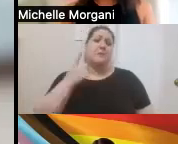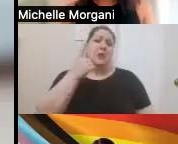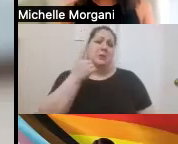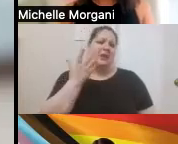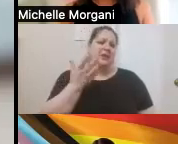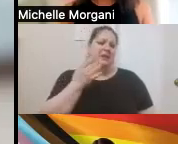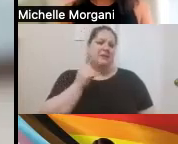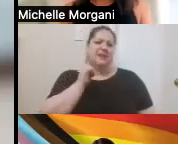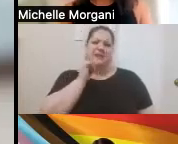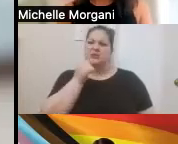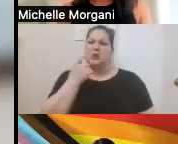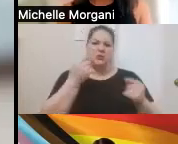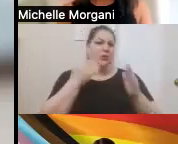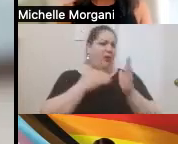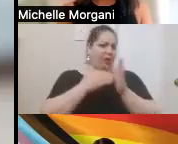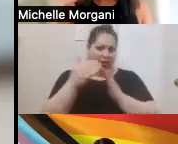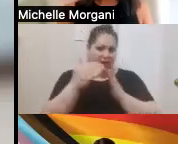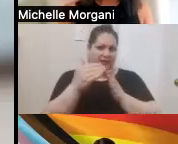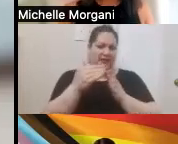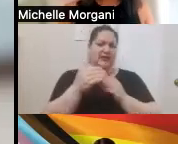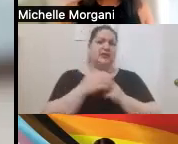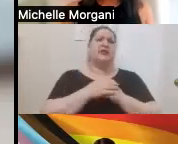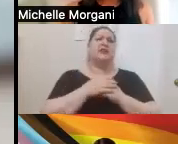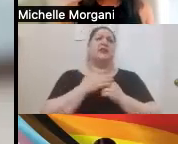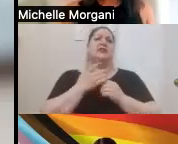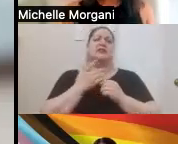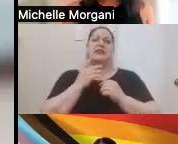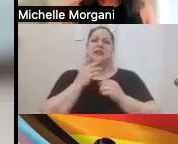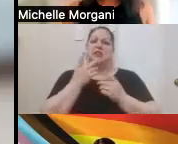secondary is sort of do that training on some of the basic technologies.